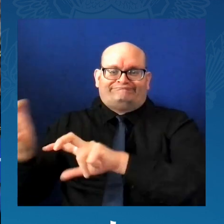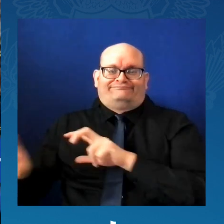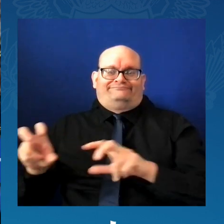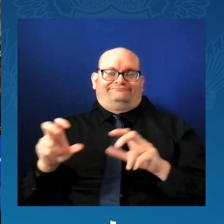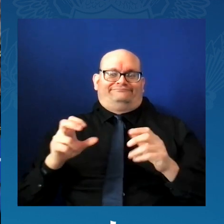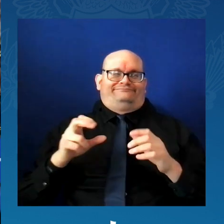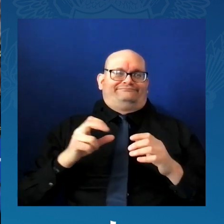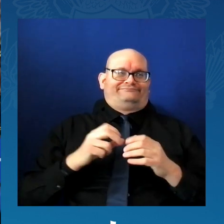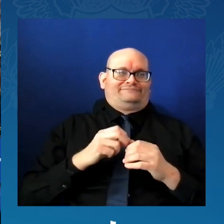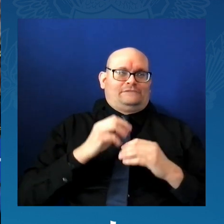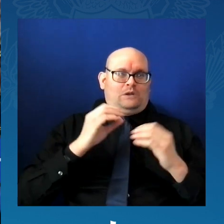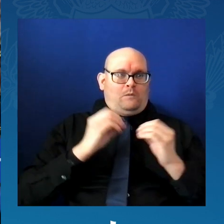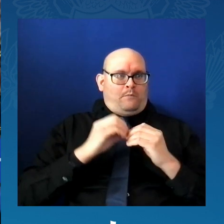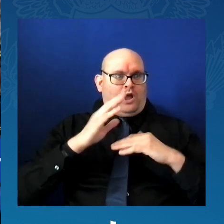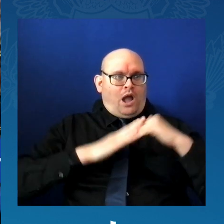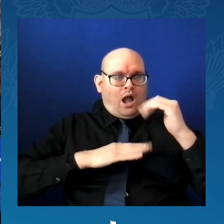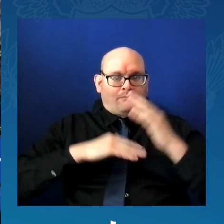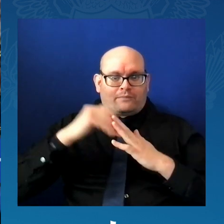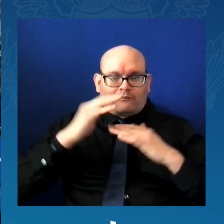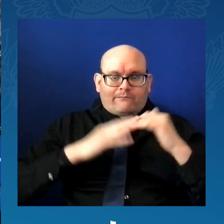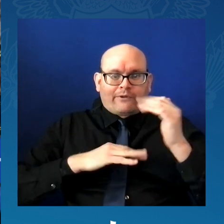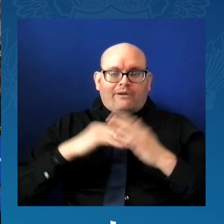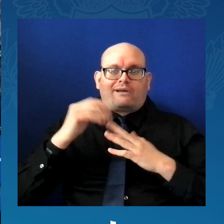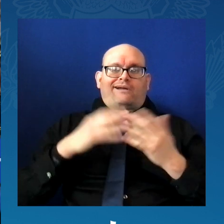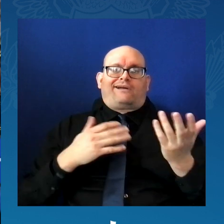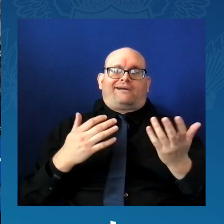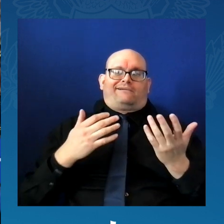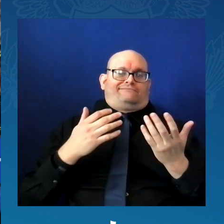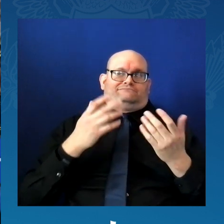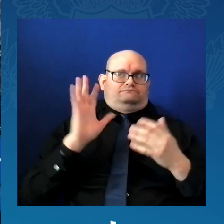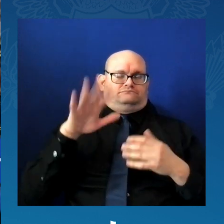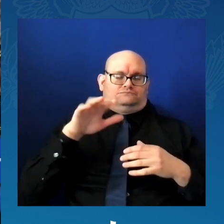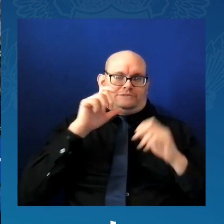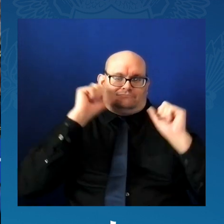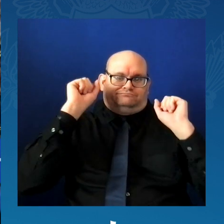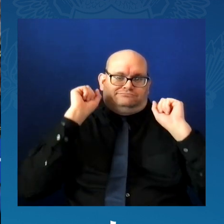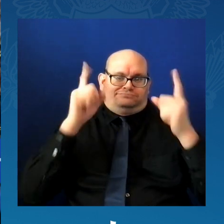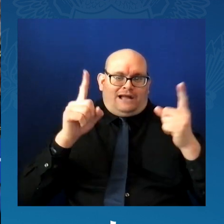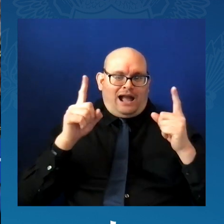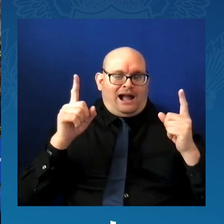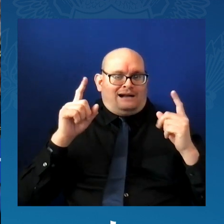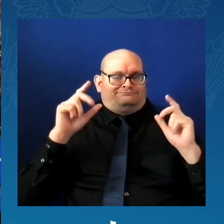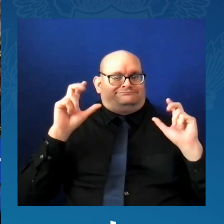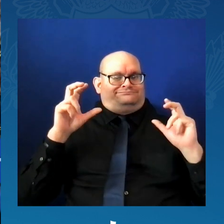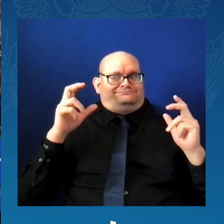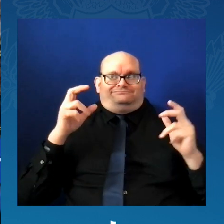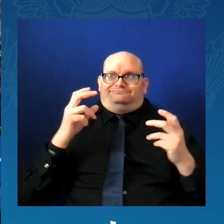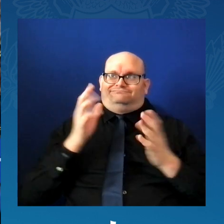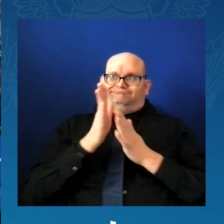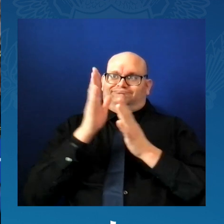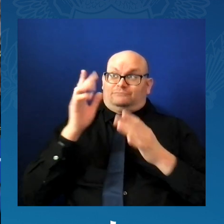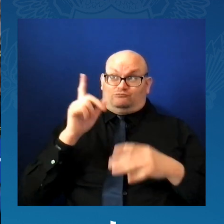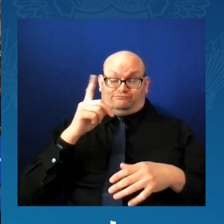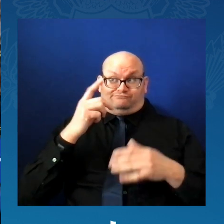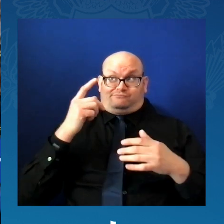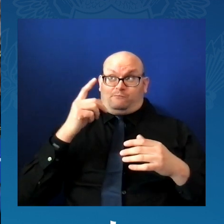which present greater degrees of risk than businesses favored by other industries. But the check sizes of venture investors